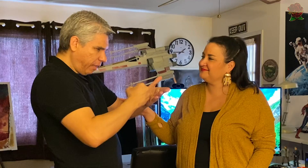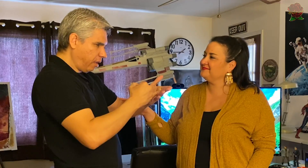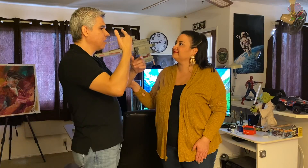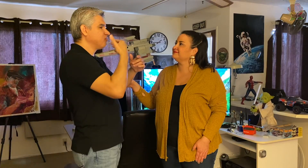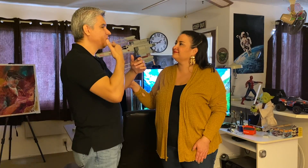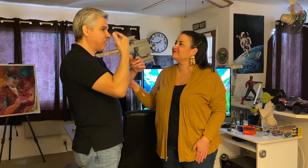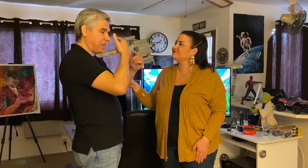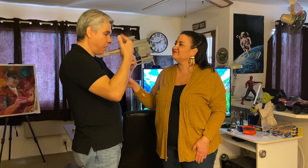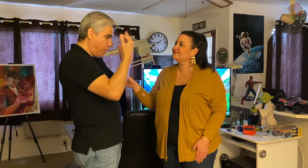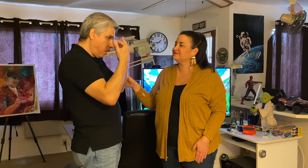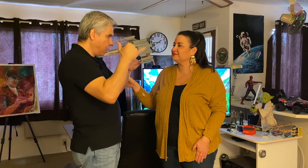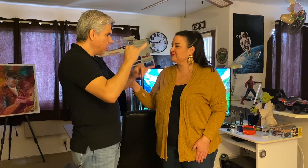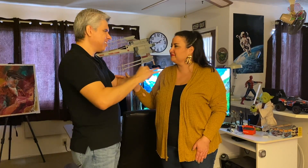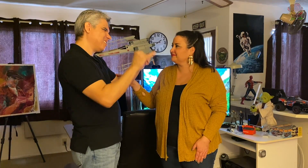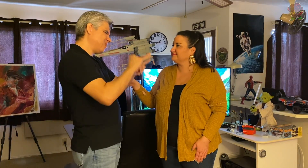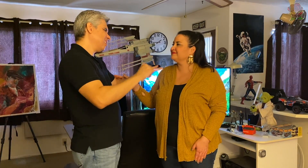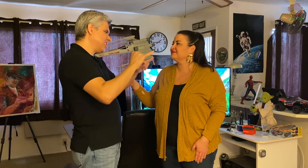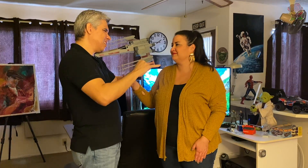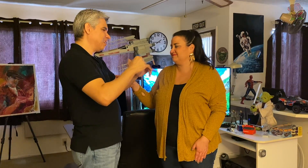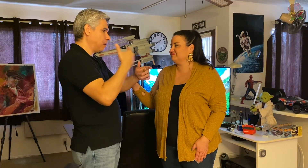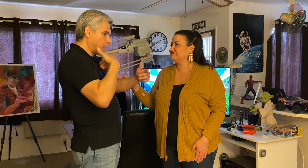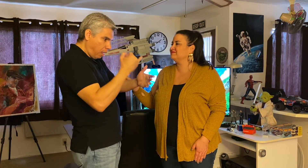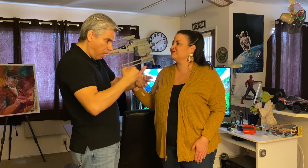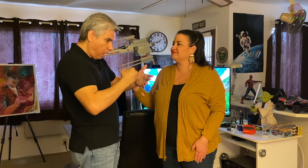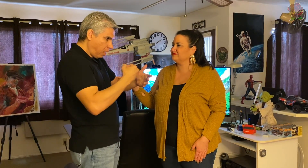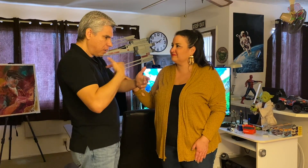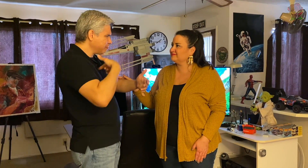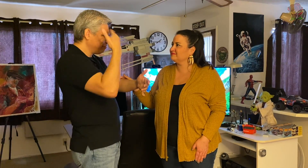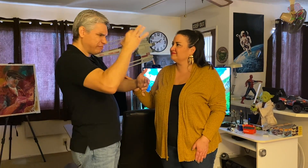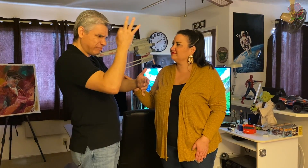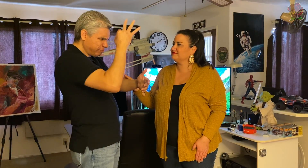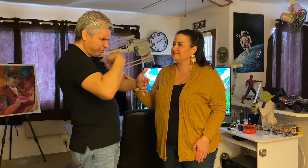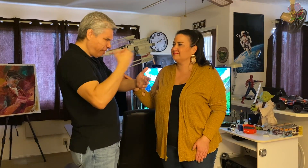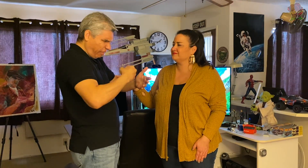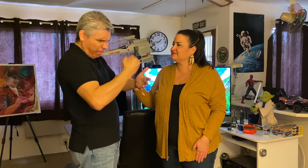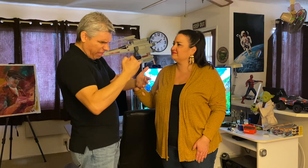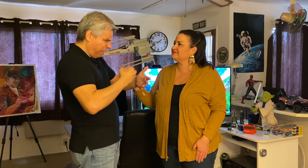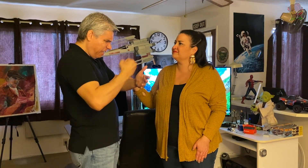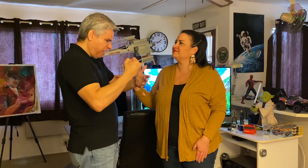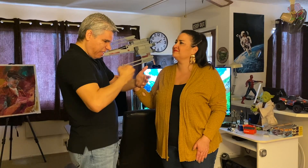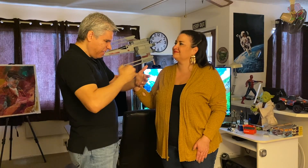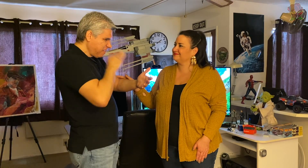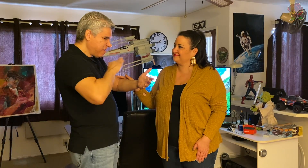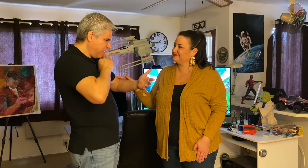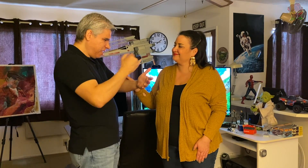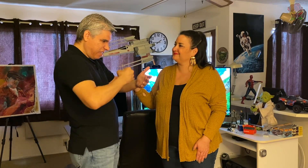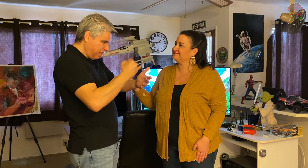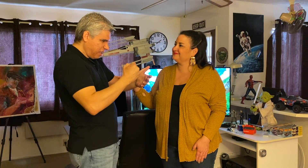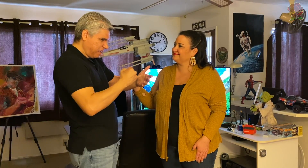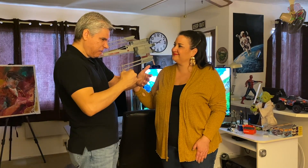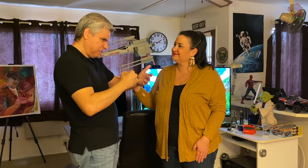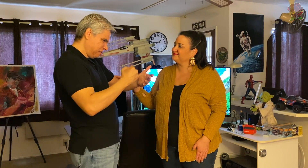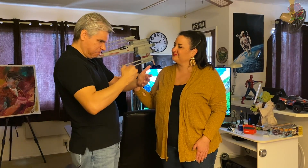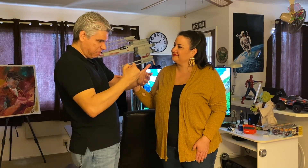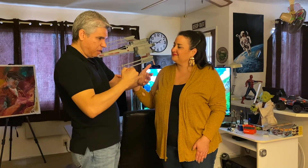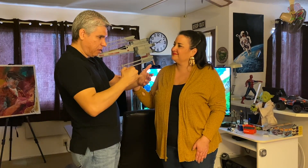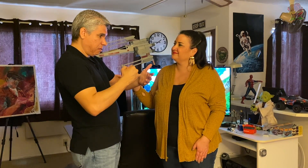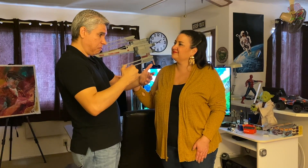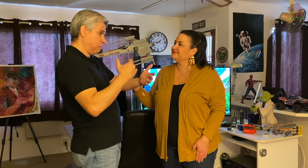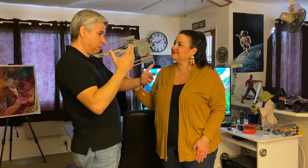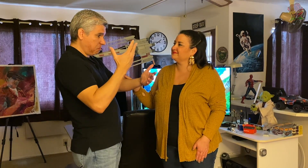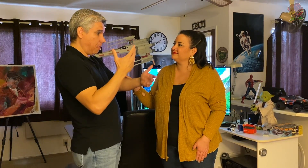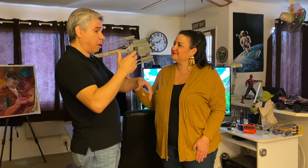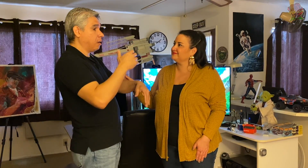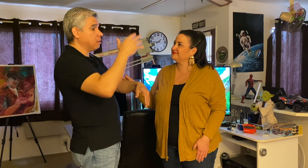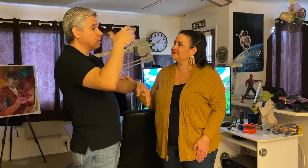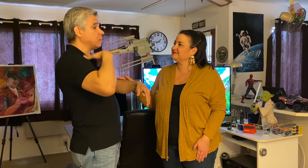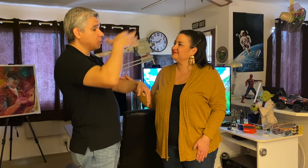I kept drawing and was frustrated sometimes.